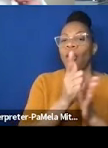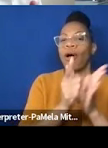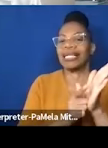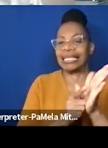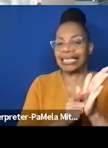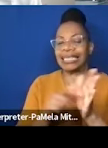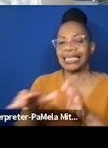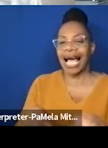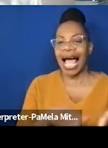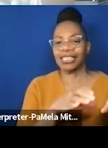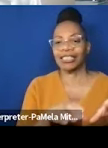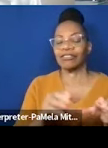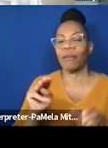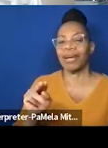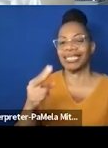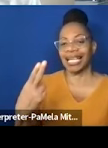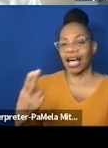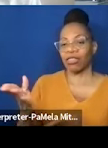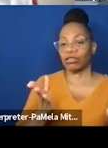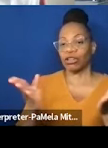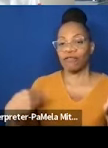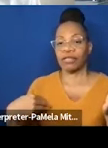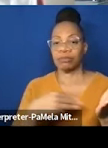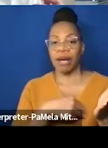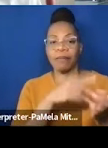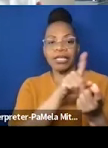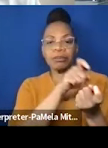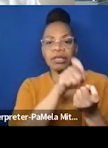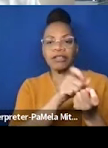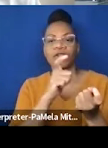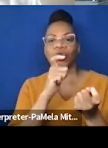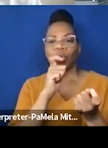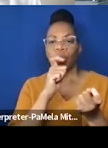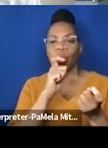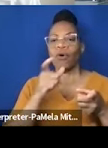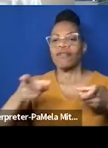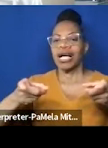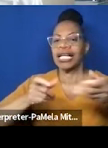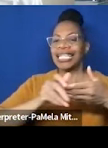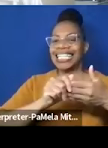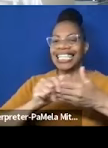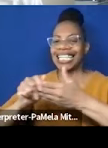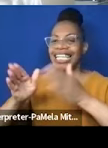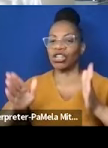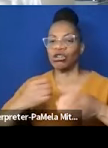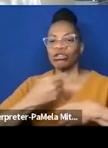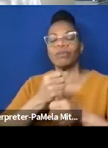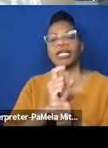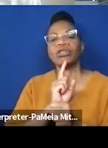So that first clinical support tool was specifically for line leaders and making sure they were familiar with what to be looking for,